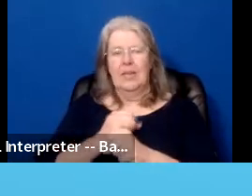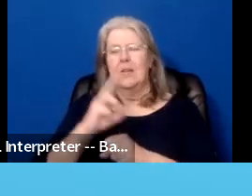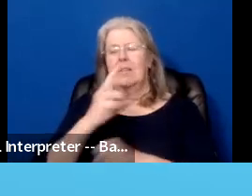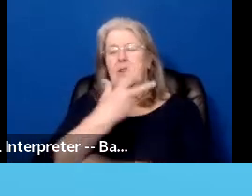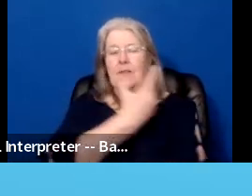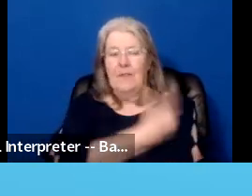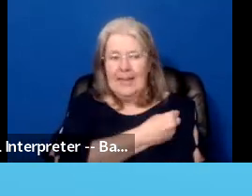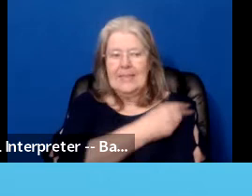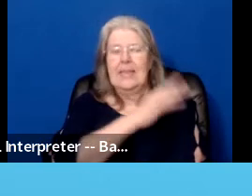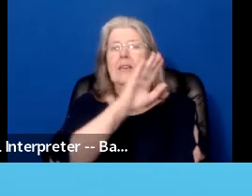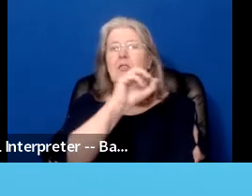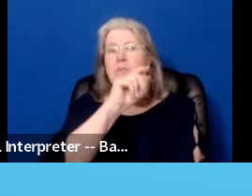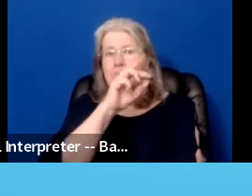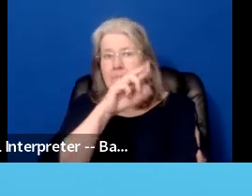by your provider.